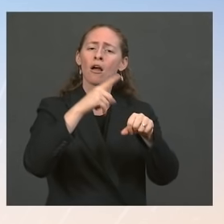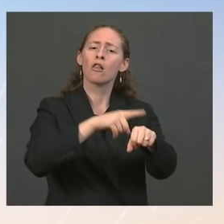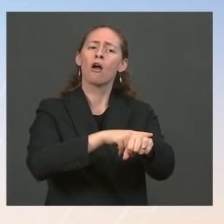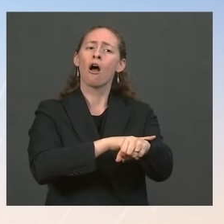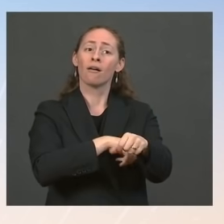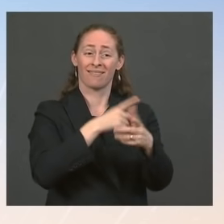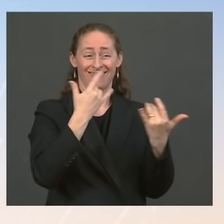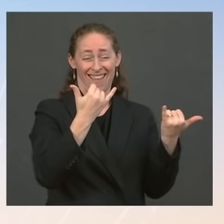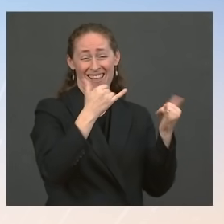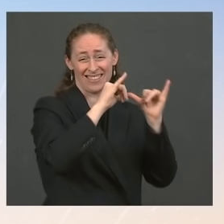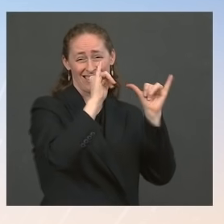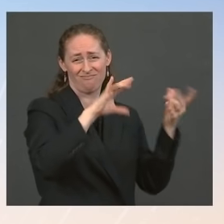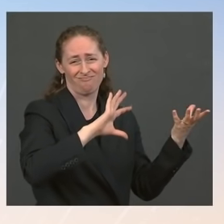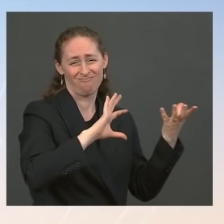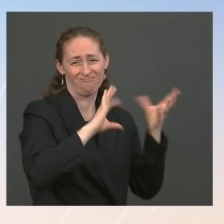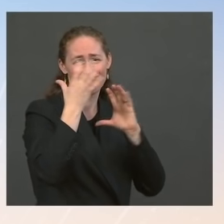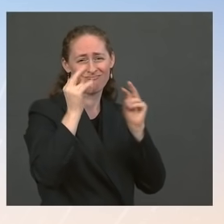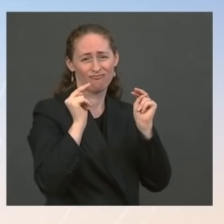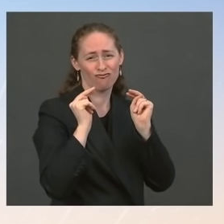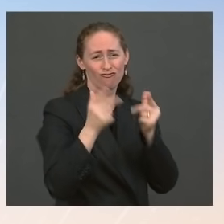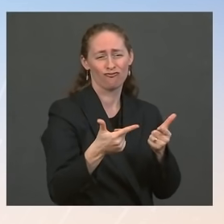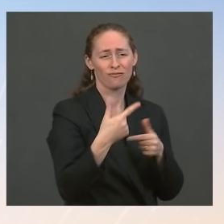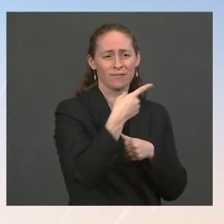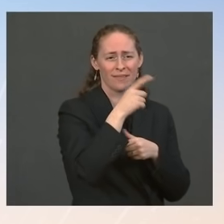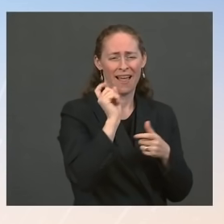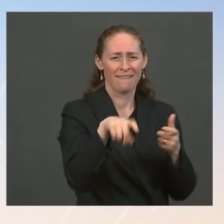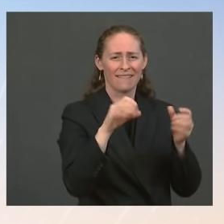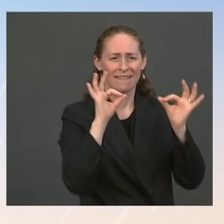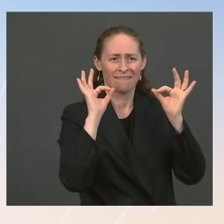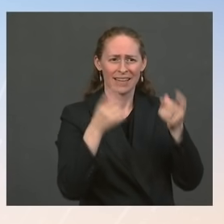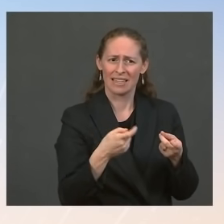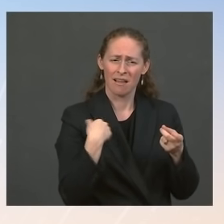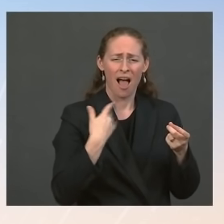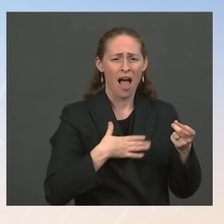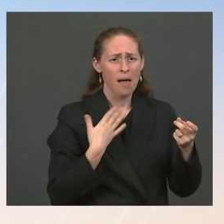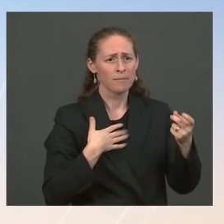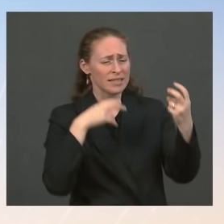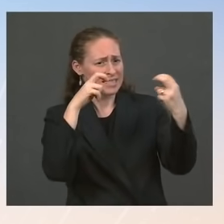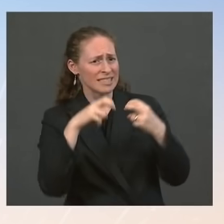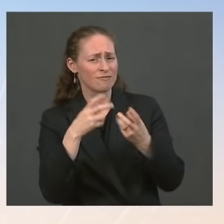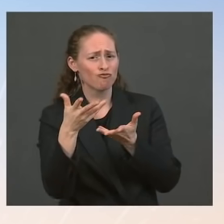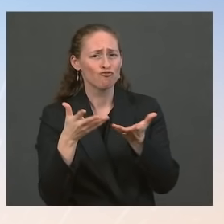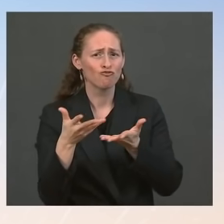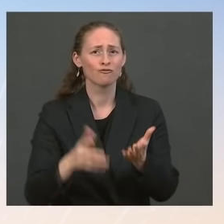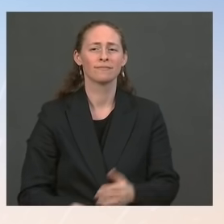or moral approach to immigration, we're happy to have that conversation. The Press: And then on a related point, Secretary Blinken met